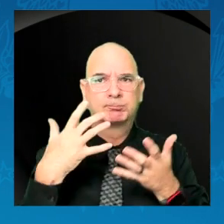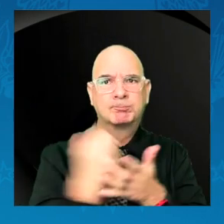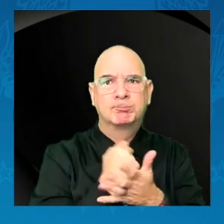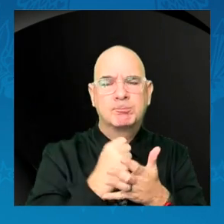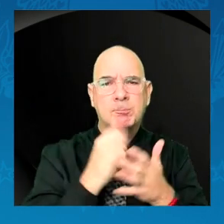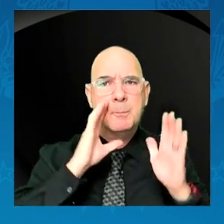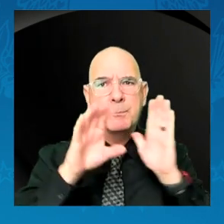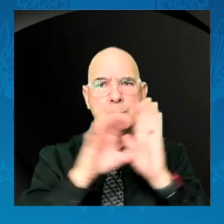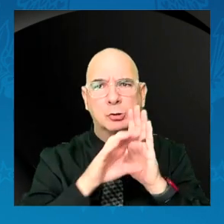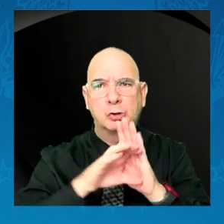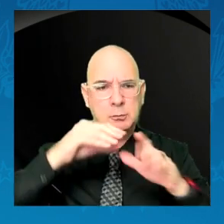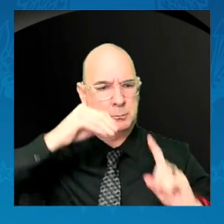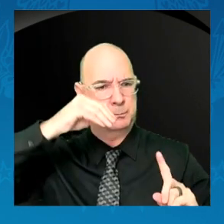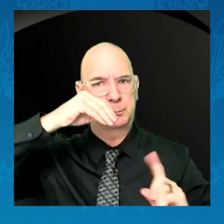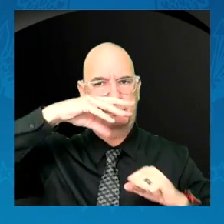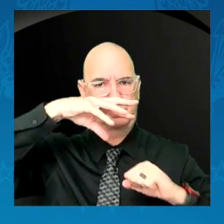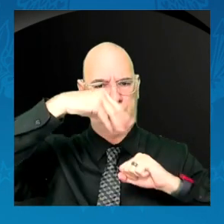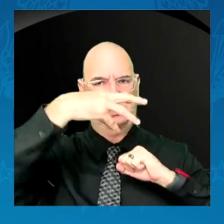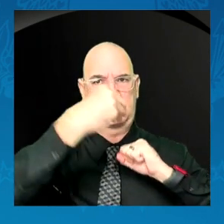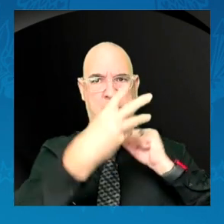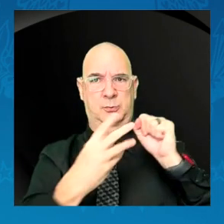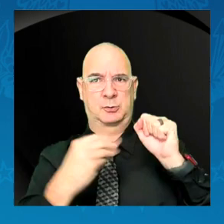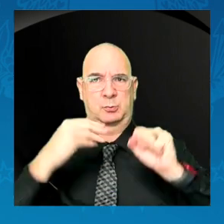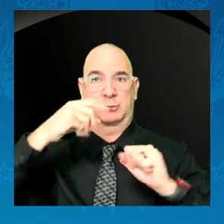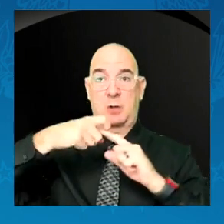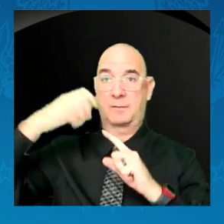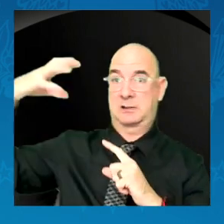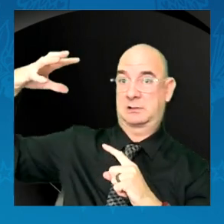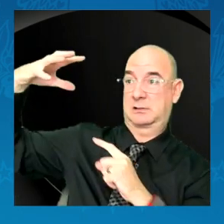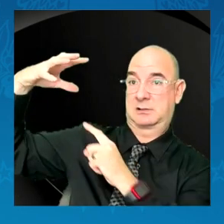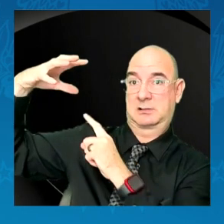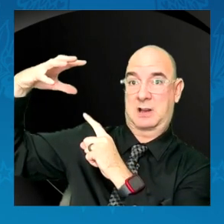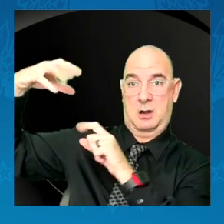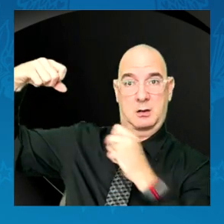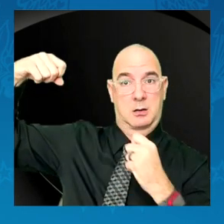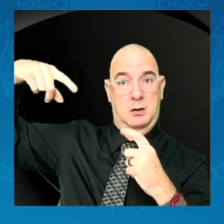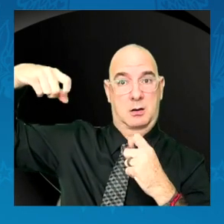These images provide a foundation for high quality scientific information,